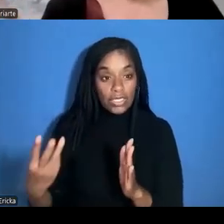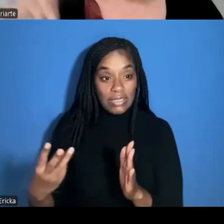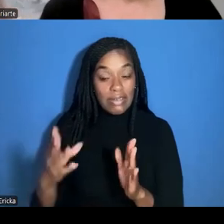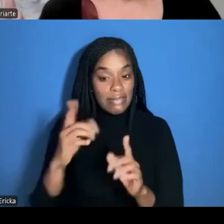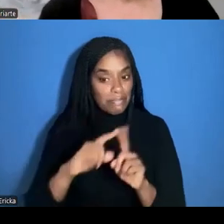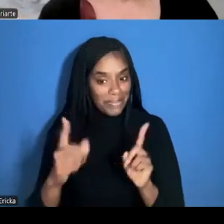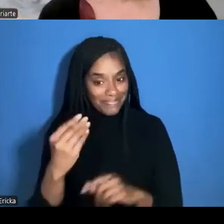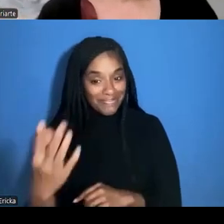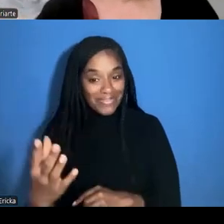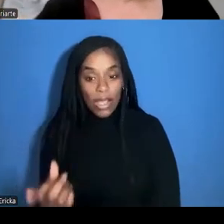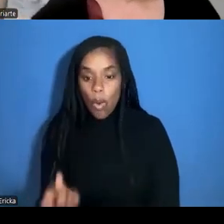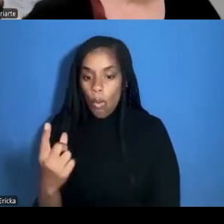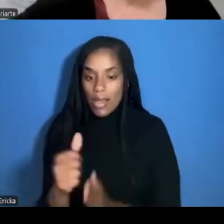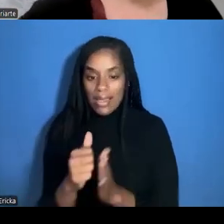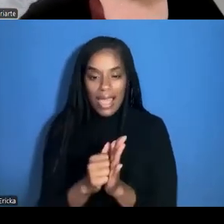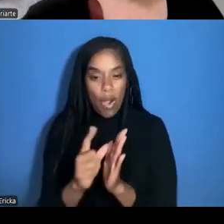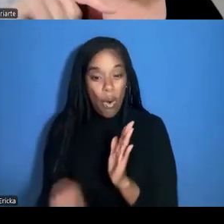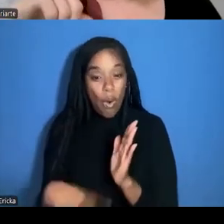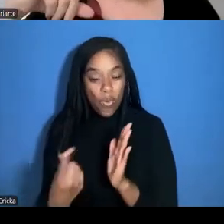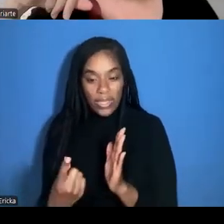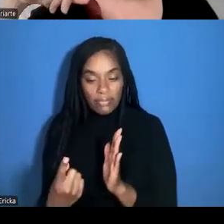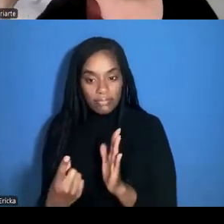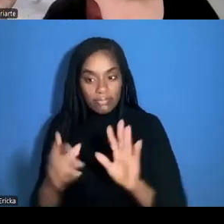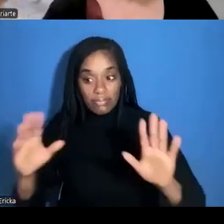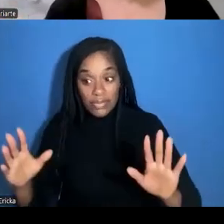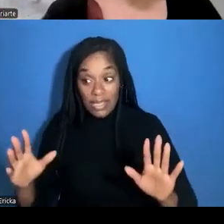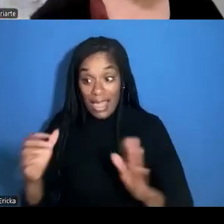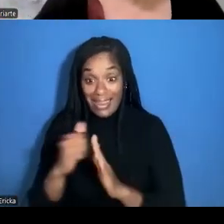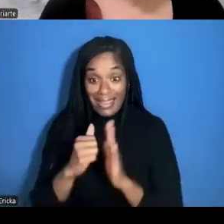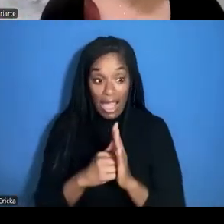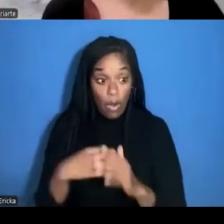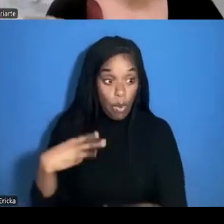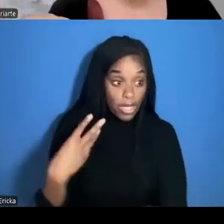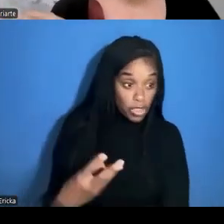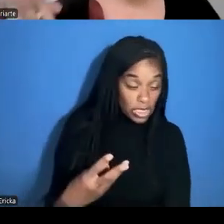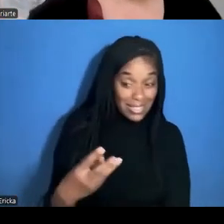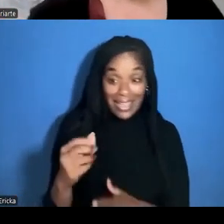I can't have an account in Washington and California and another